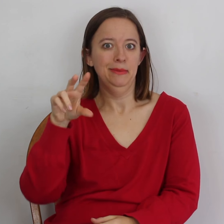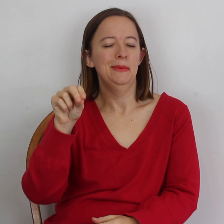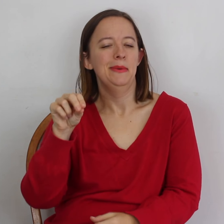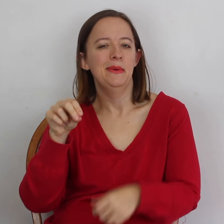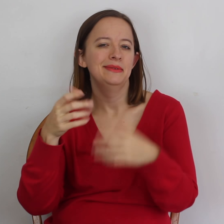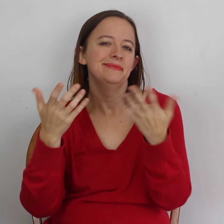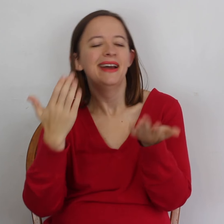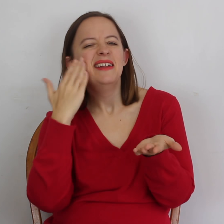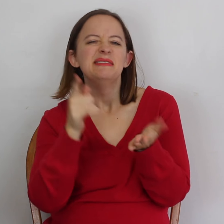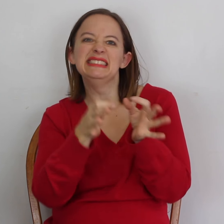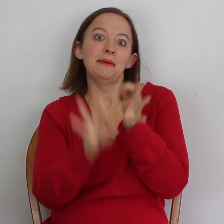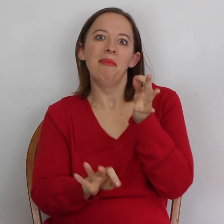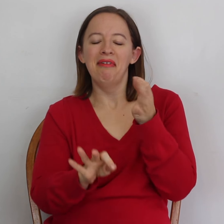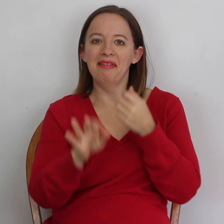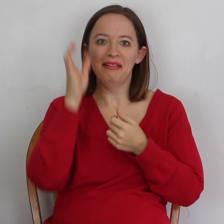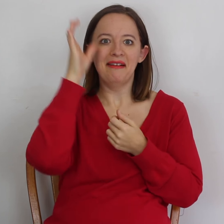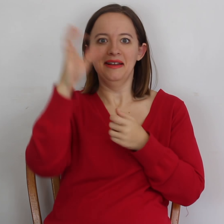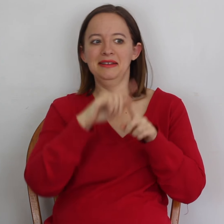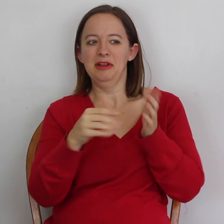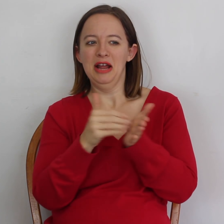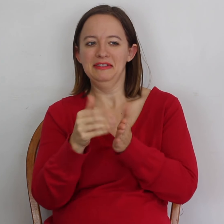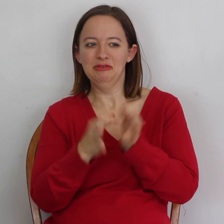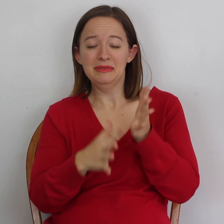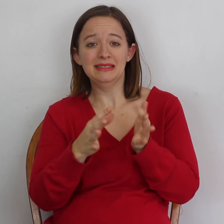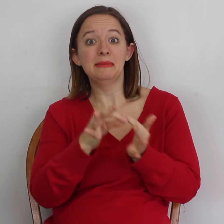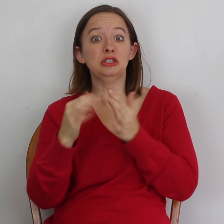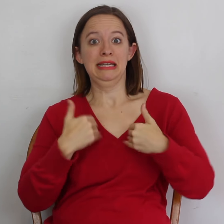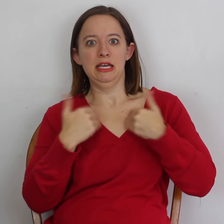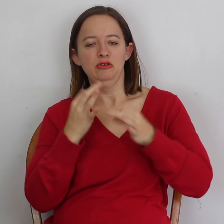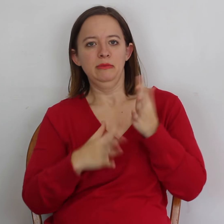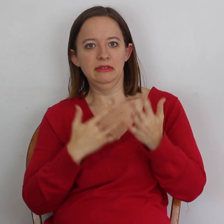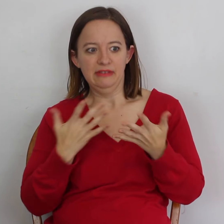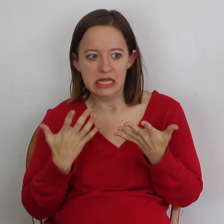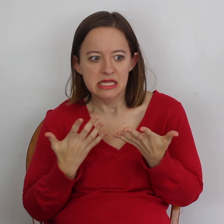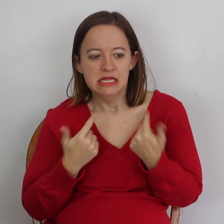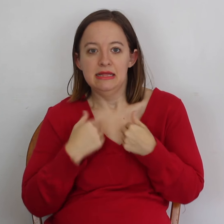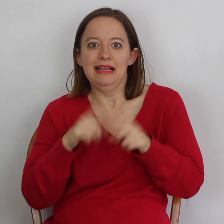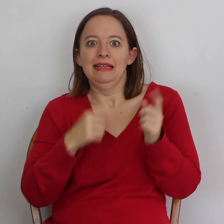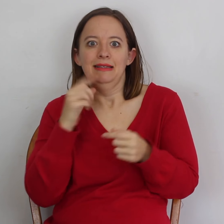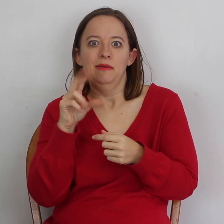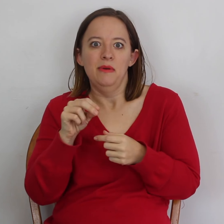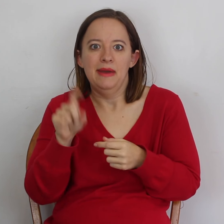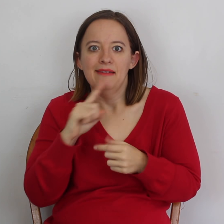But do you need to do it all the time? No If you have other plans set up or you just don't want to do it